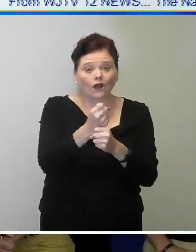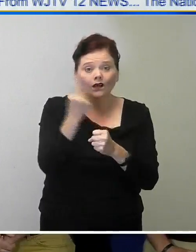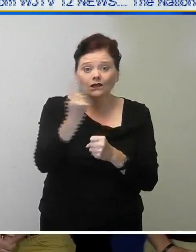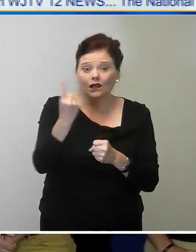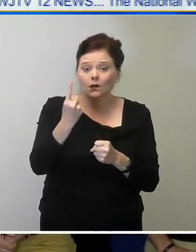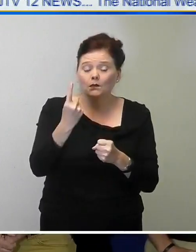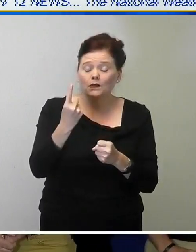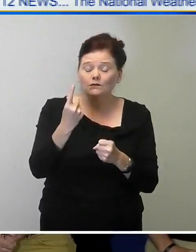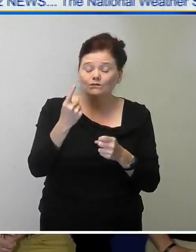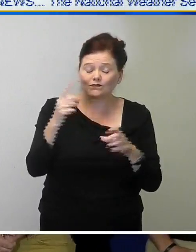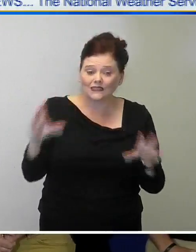THANK YOU.